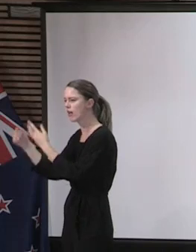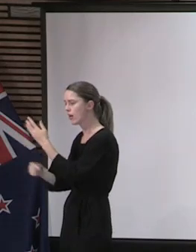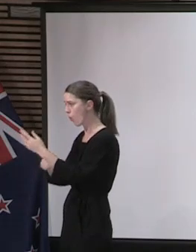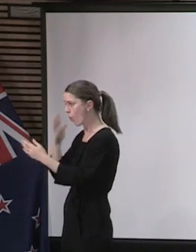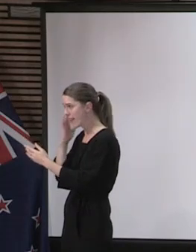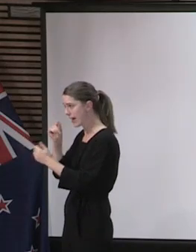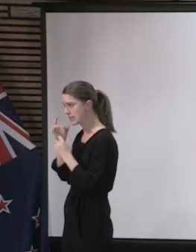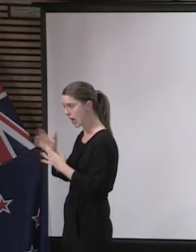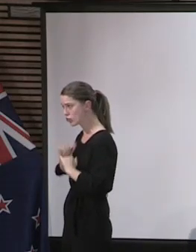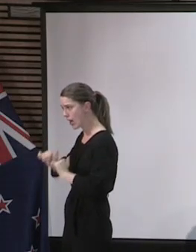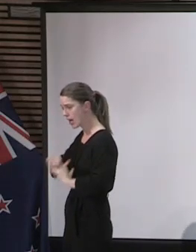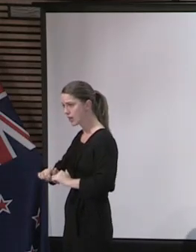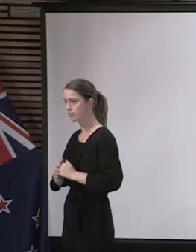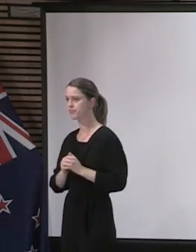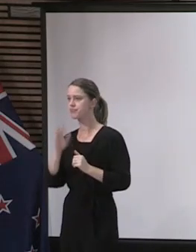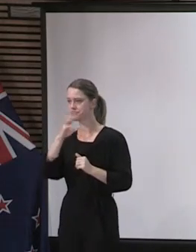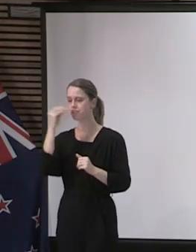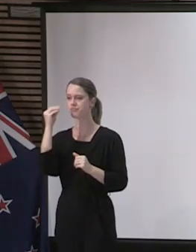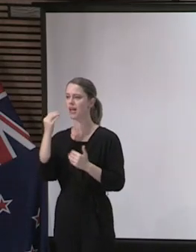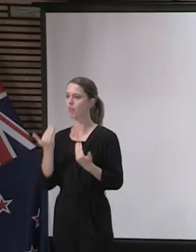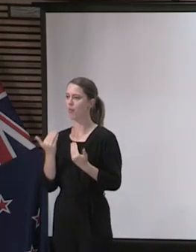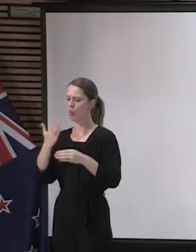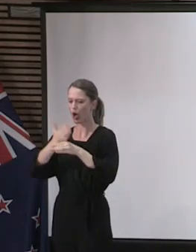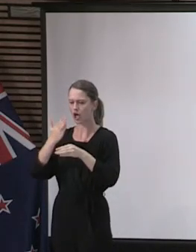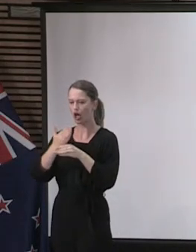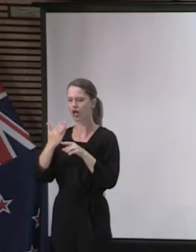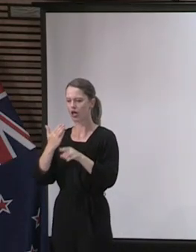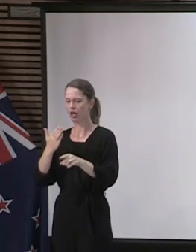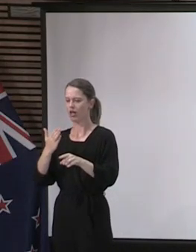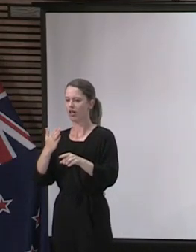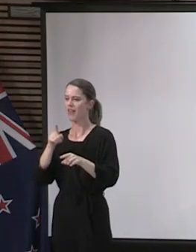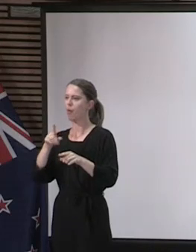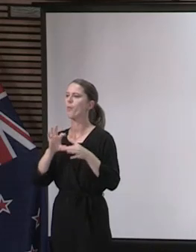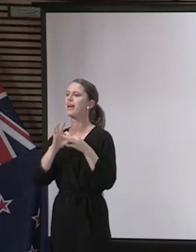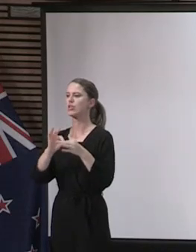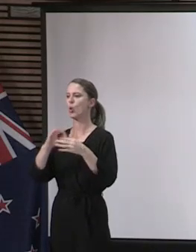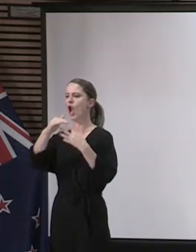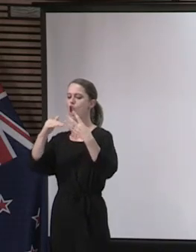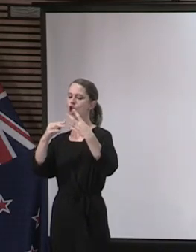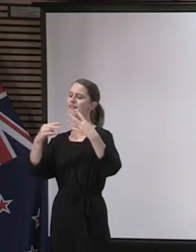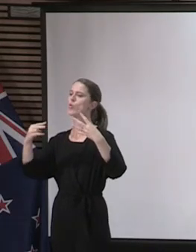department, what alert level are contact sports likely to be able to resume training again in